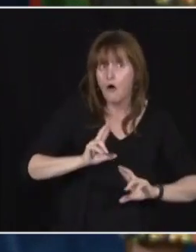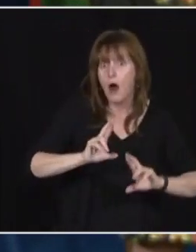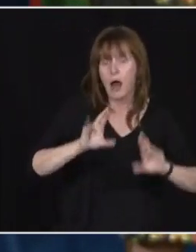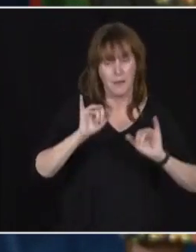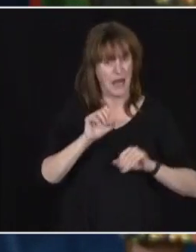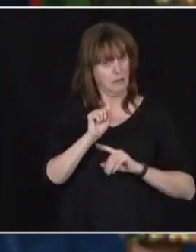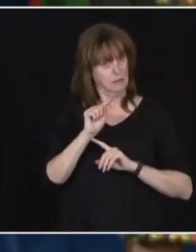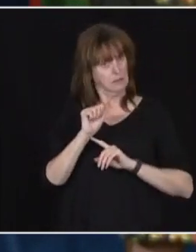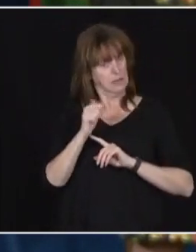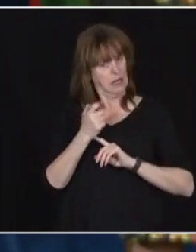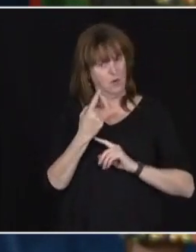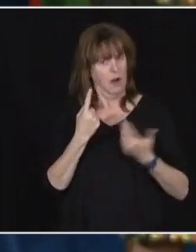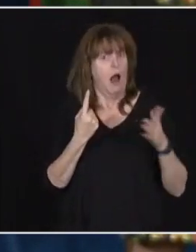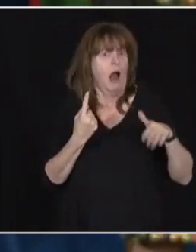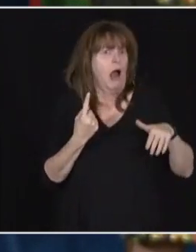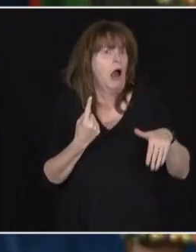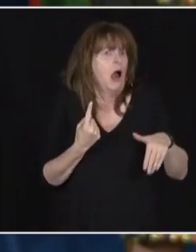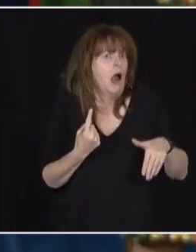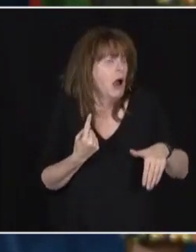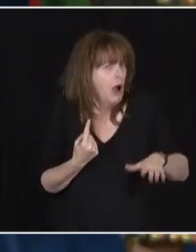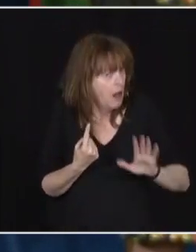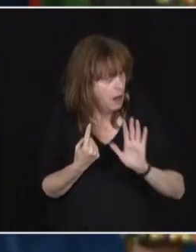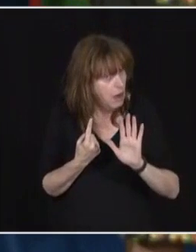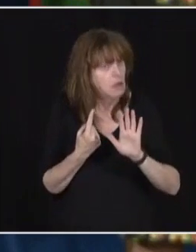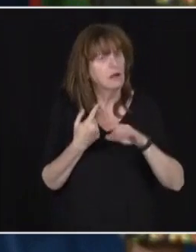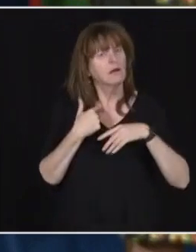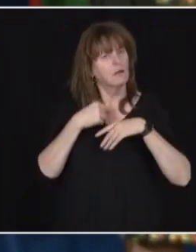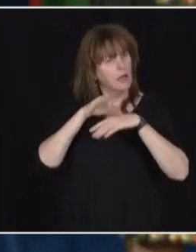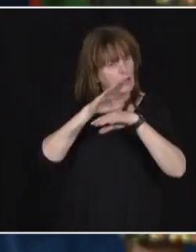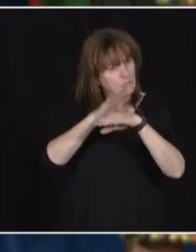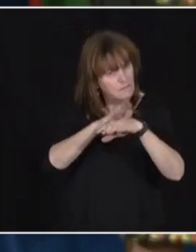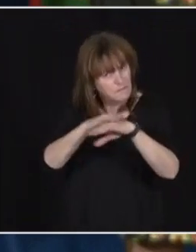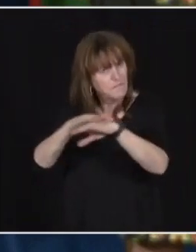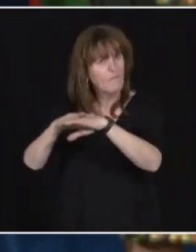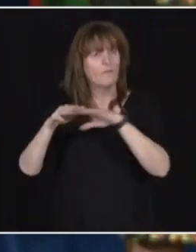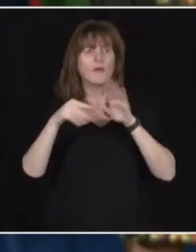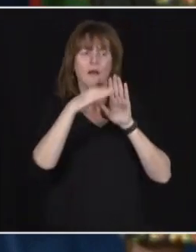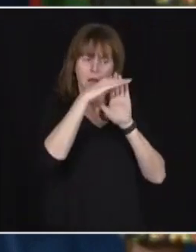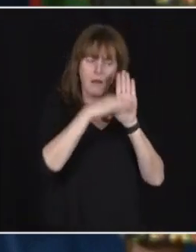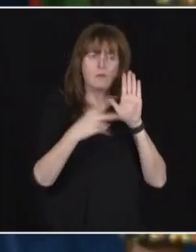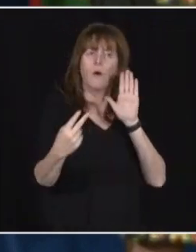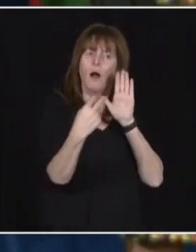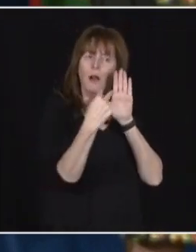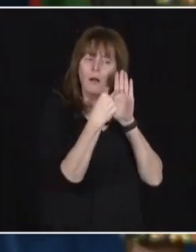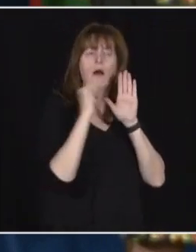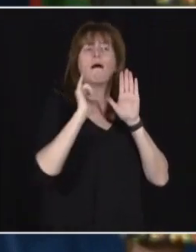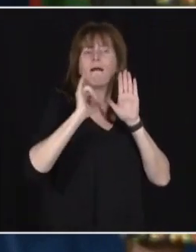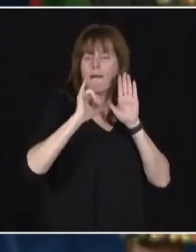will be stage 1. We are not quite there yet, but